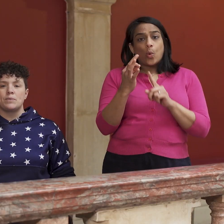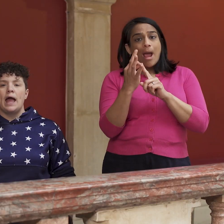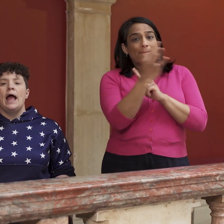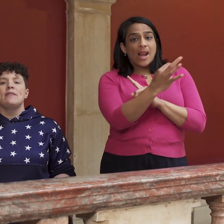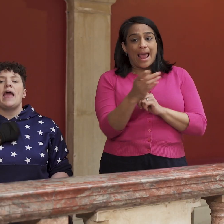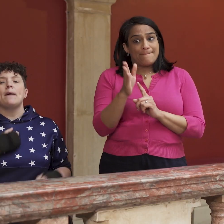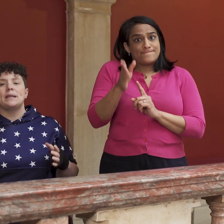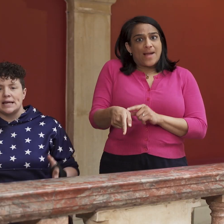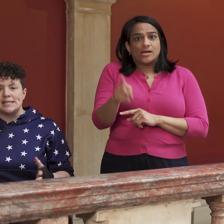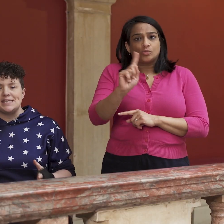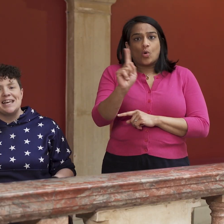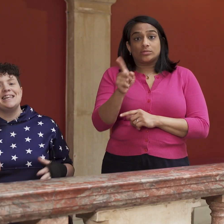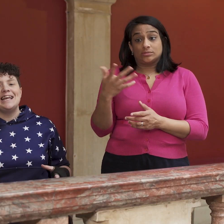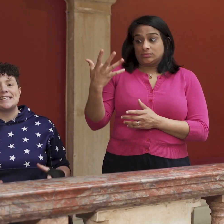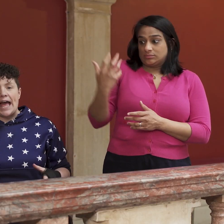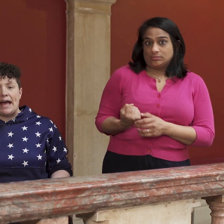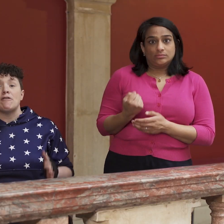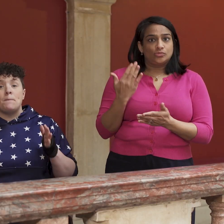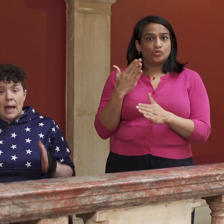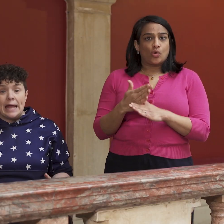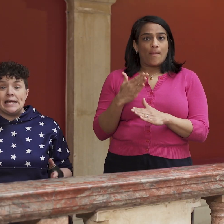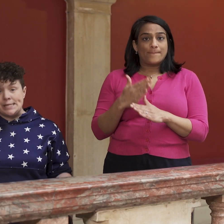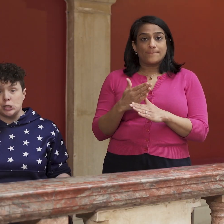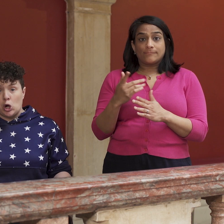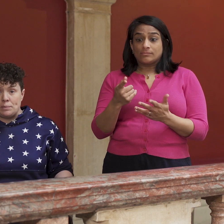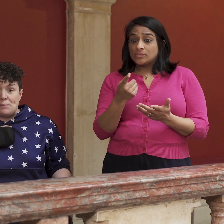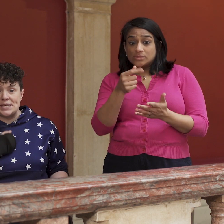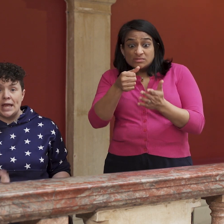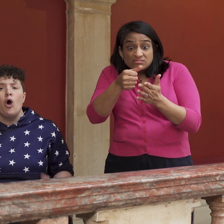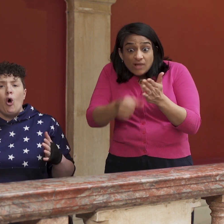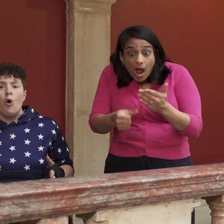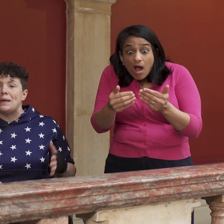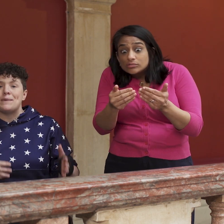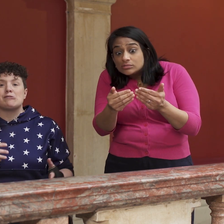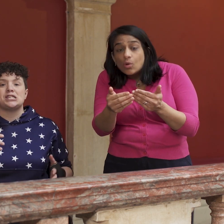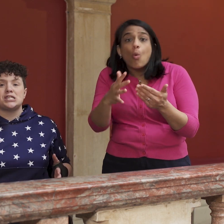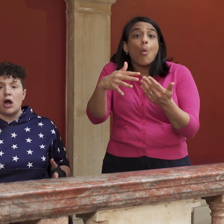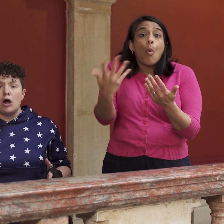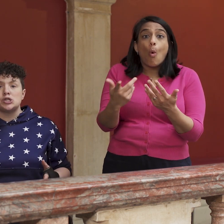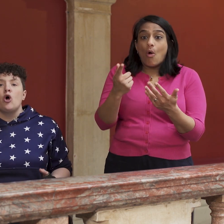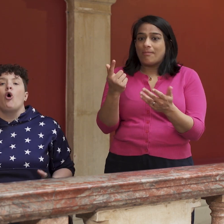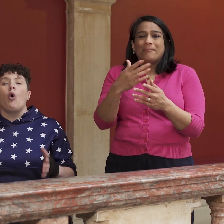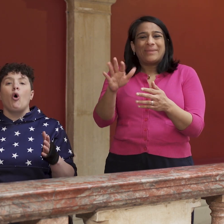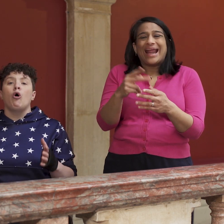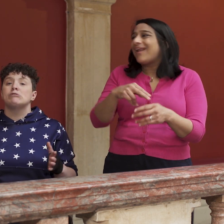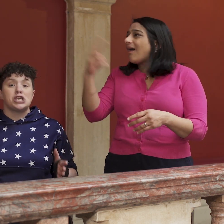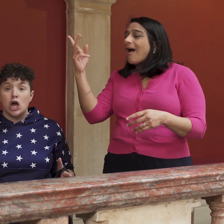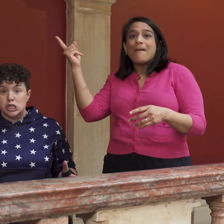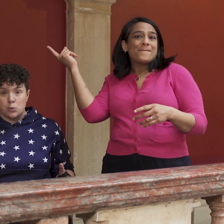The applicant needs to have a paid job, biscuit or be about to start or return to one.